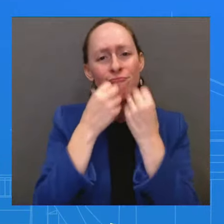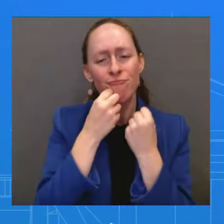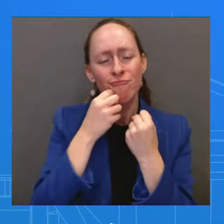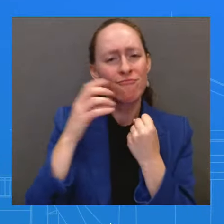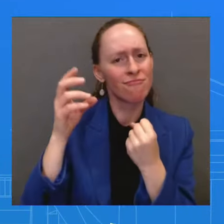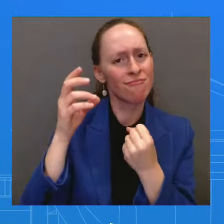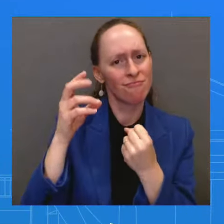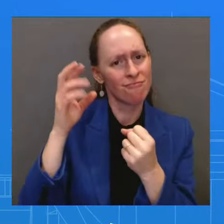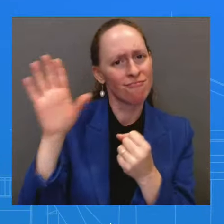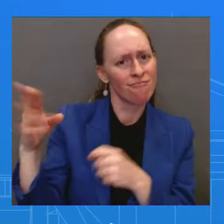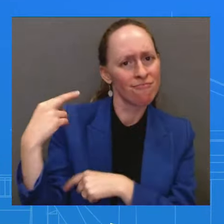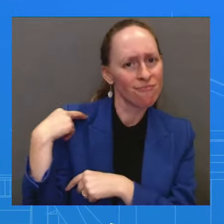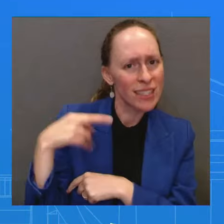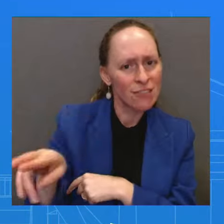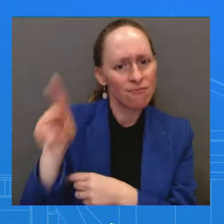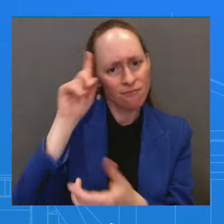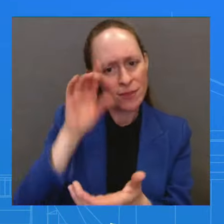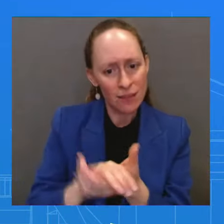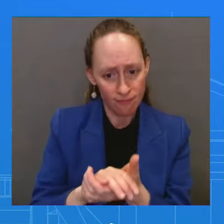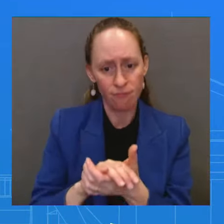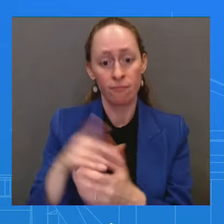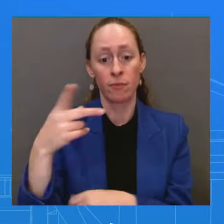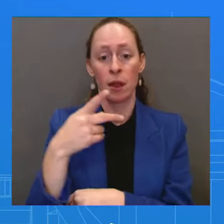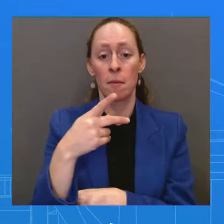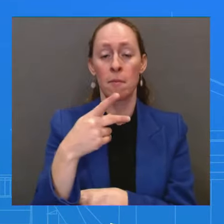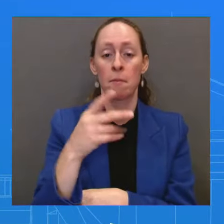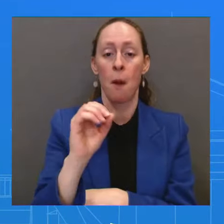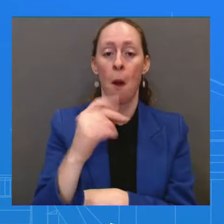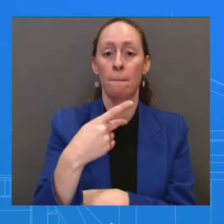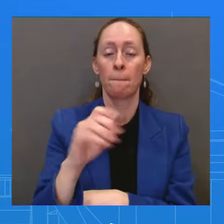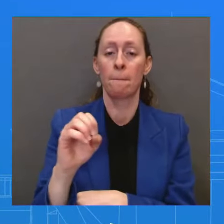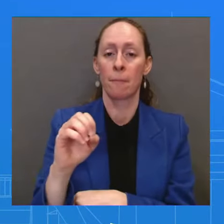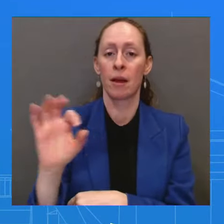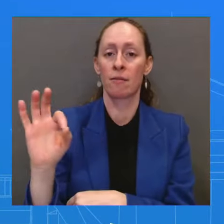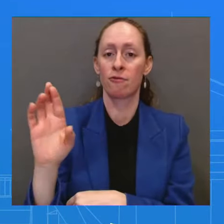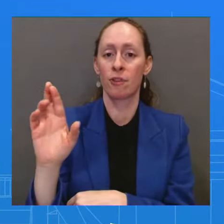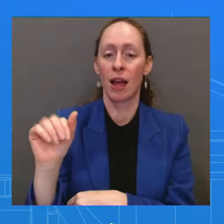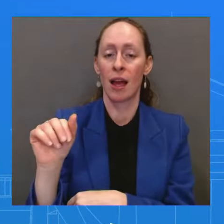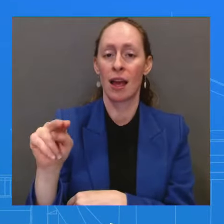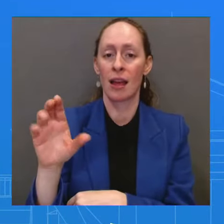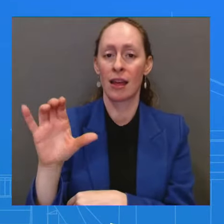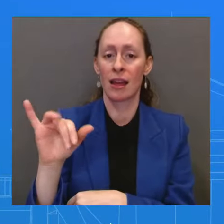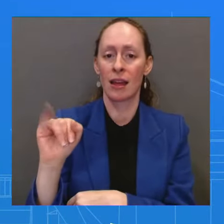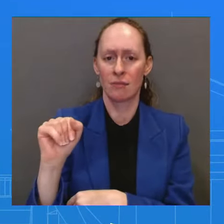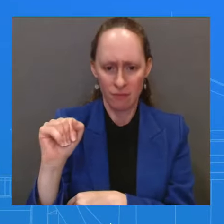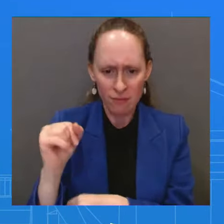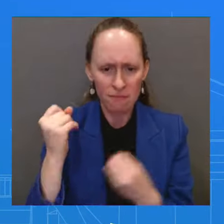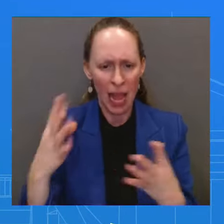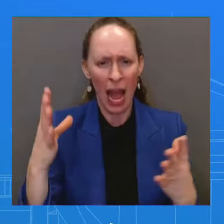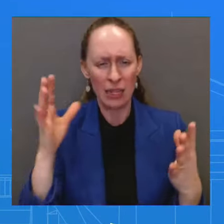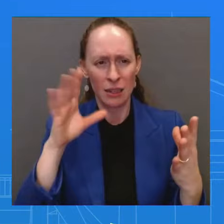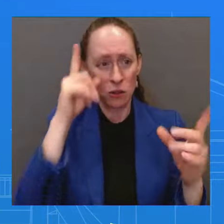let them deal with their internal, kind of, workings, and just not going to comment beyond that. The Press: And the Pope singled out the U.S.